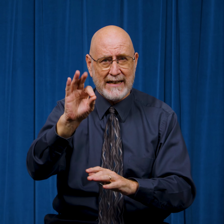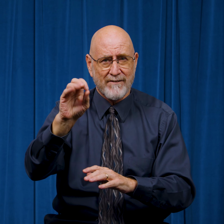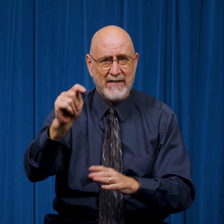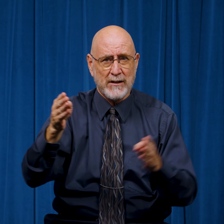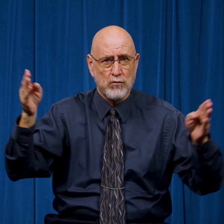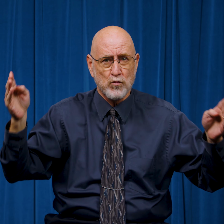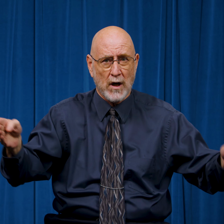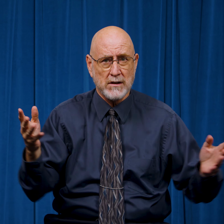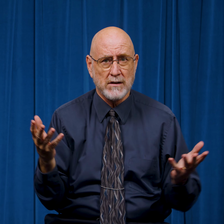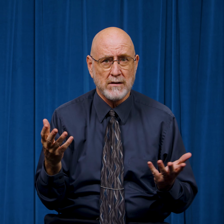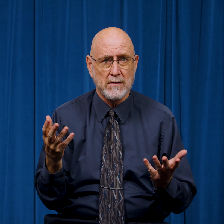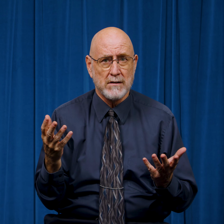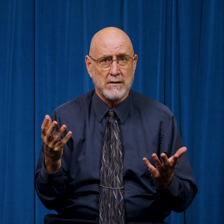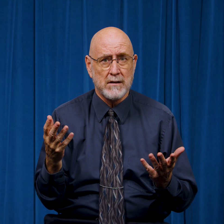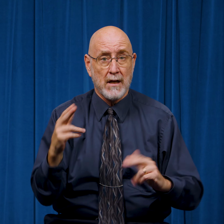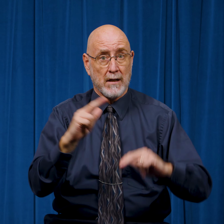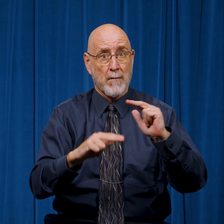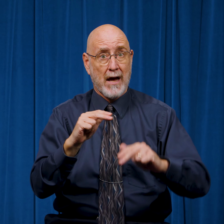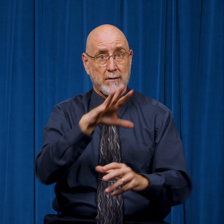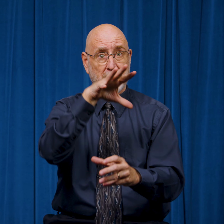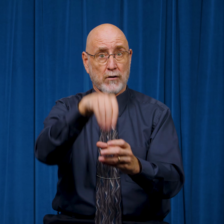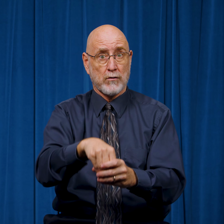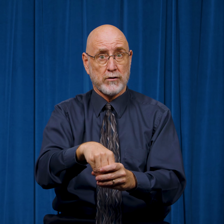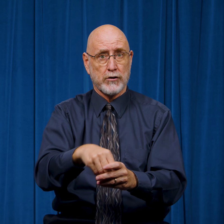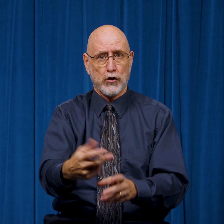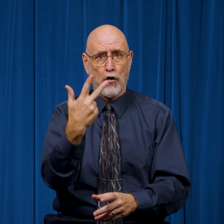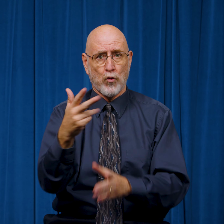The monument encloses three chambers.